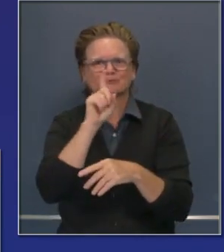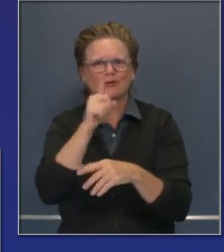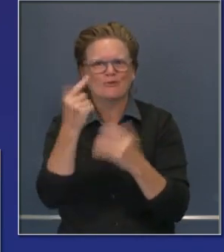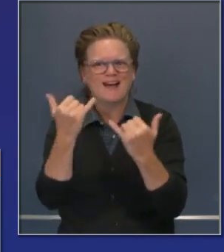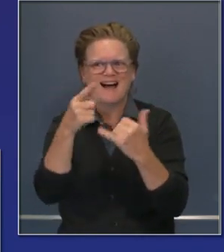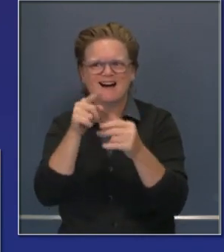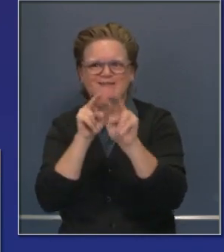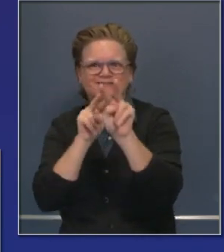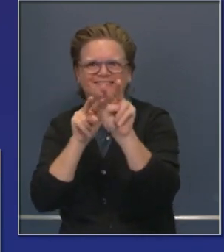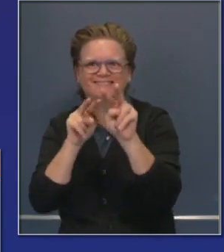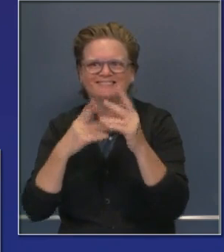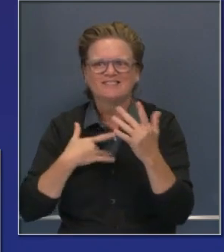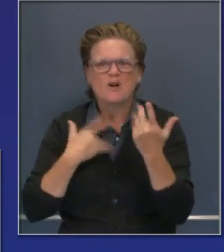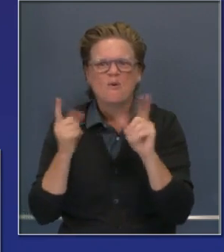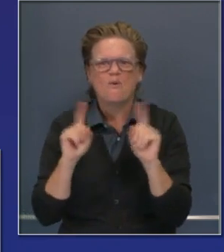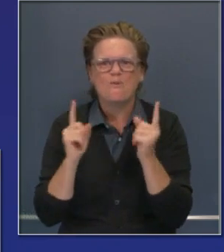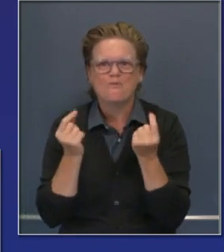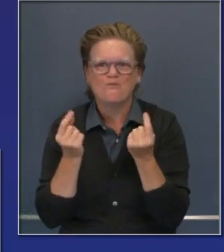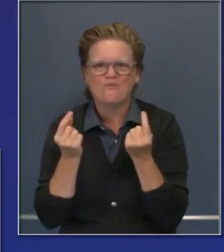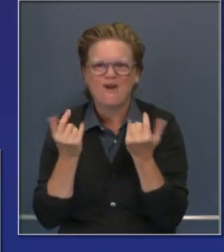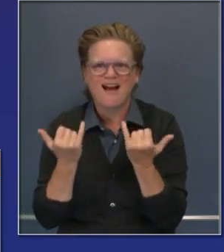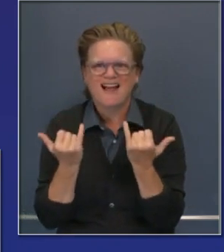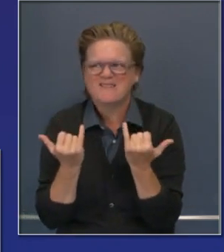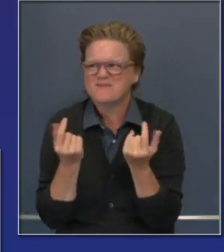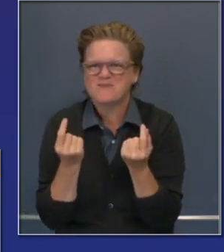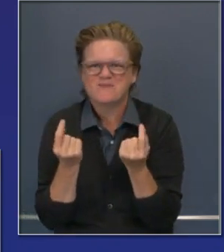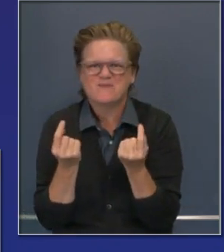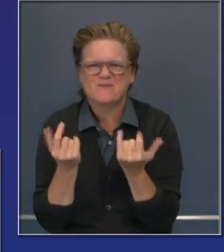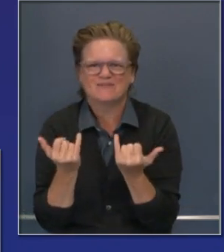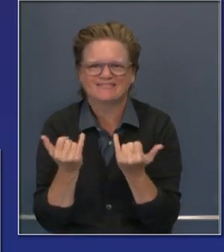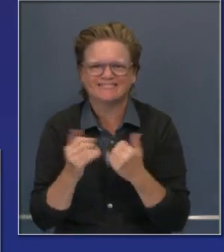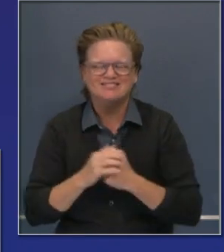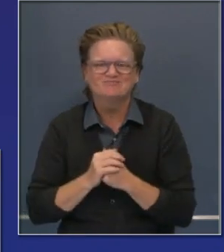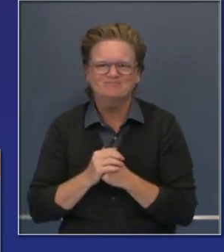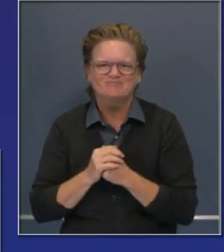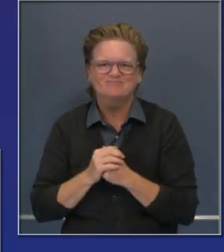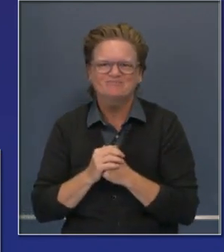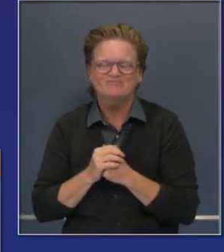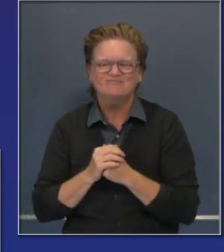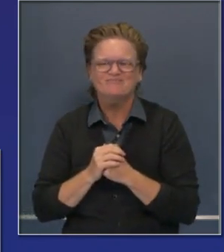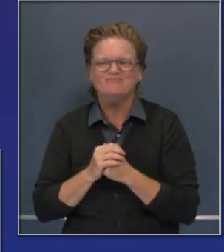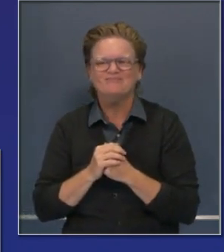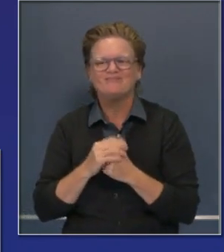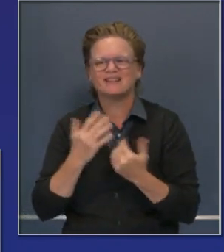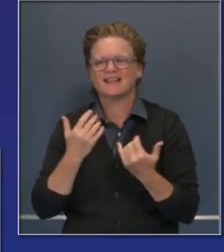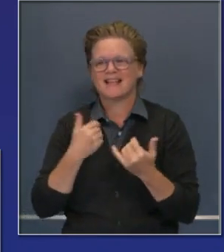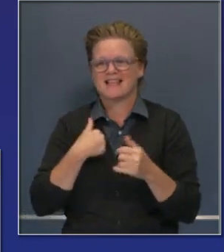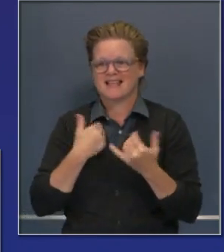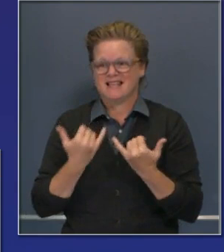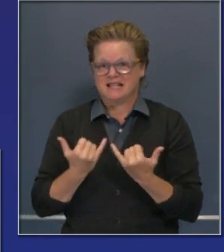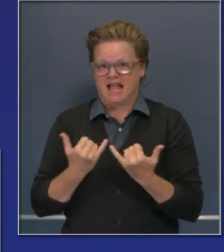I’LL RESERVE FURTHER COMMENTARY ON THIS EXCEPT TO SAY THAT DATA IS BEING COLLECTED IN REAL TIME.